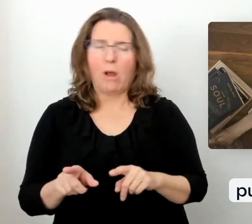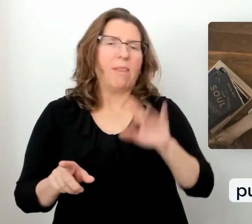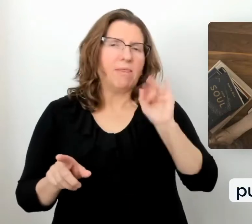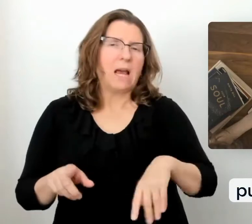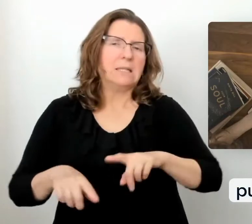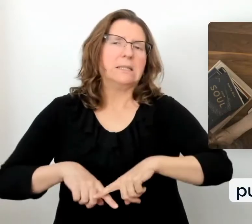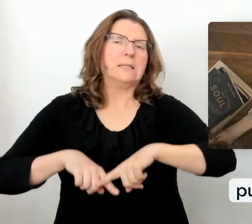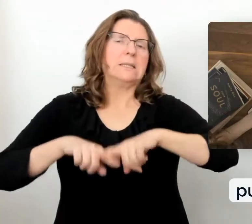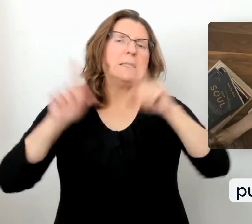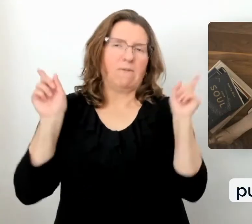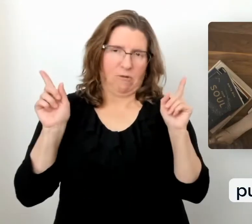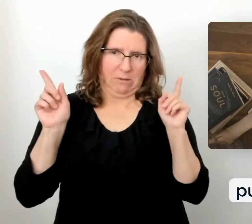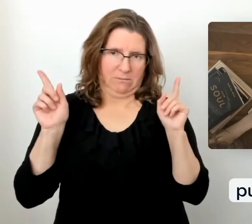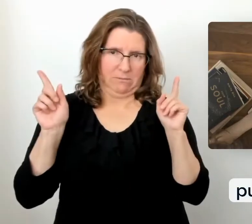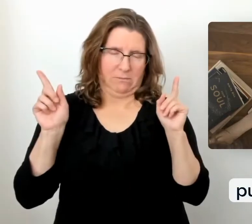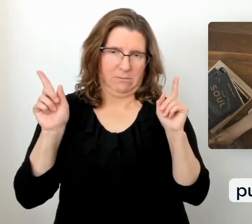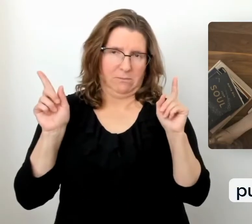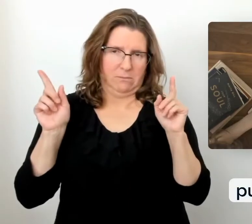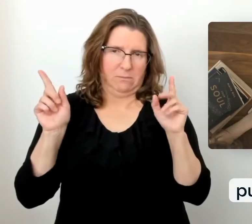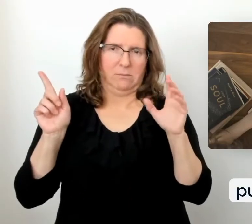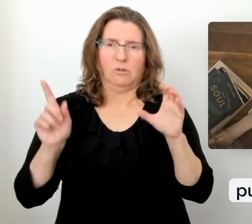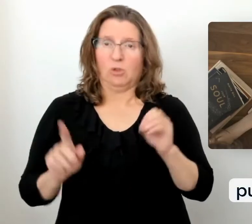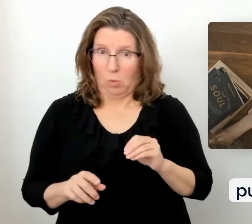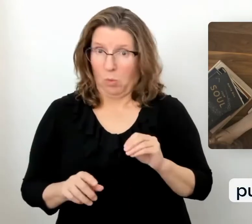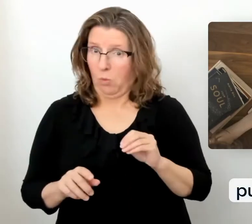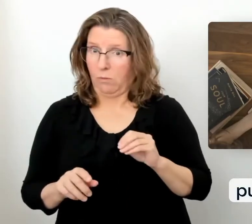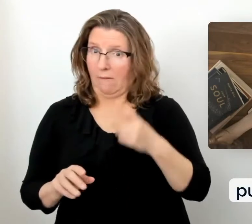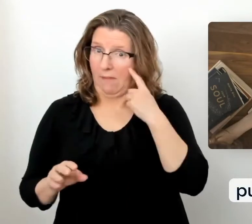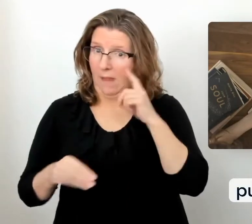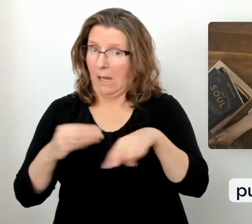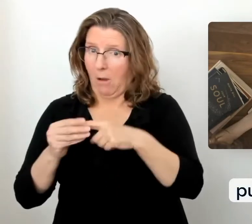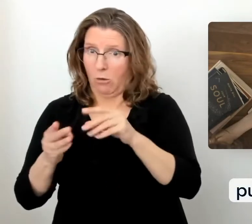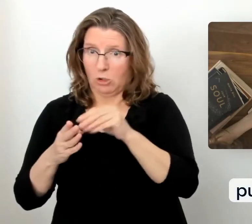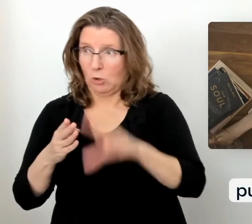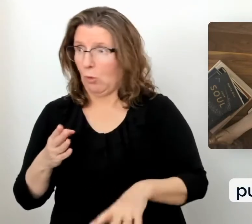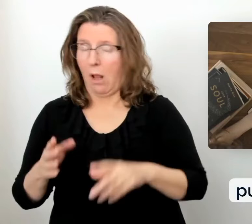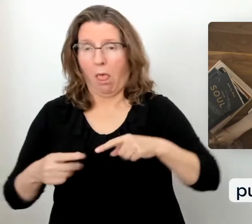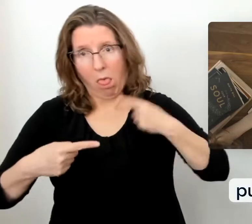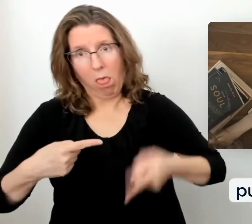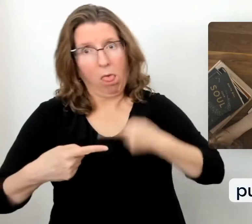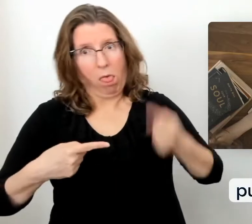All these examples have a different purpose. One wonders for those students who struggle with the form of writing,